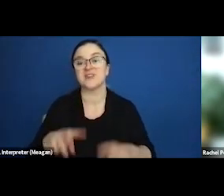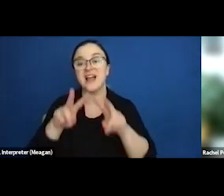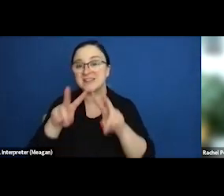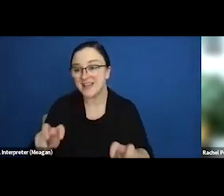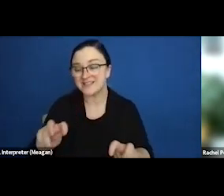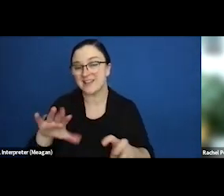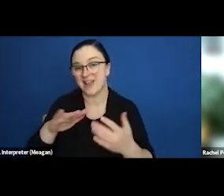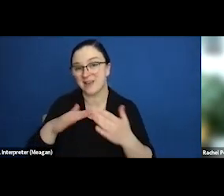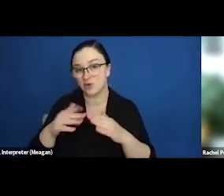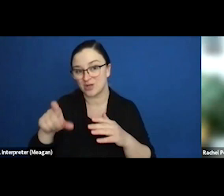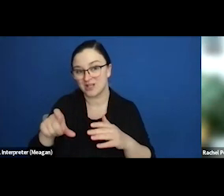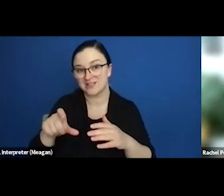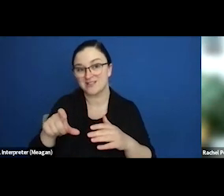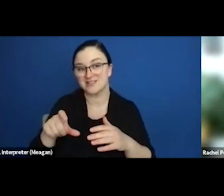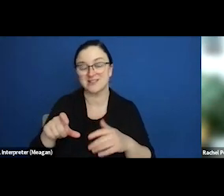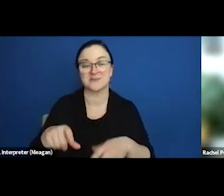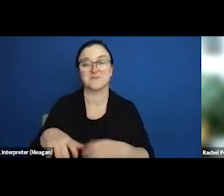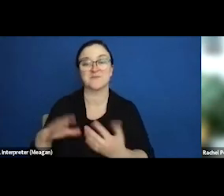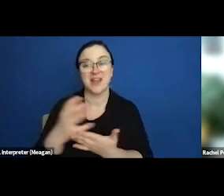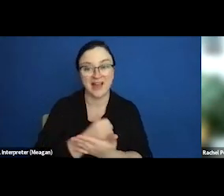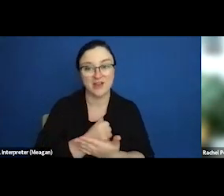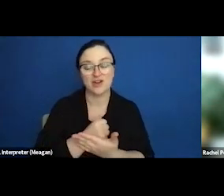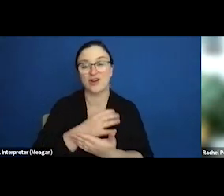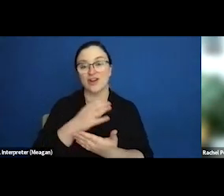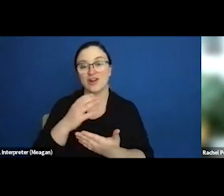solicit and take into account input received from persons